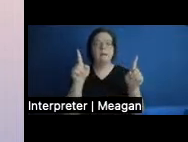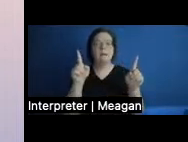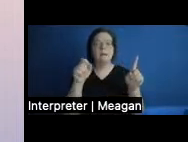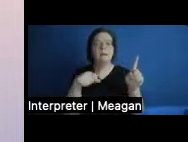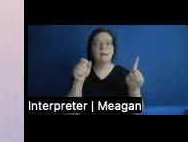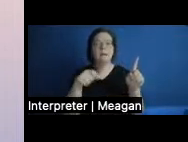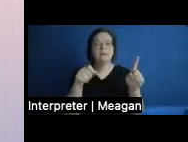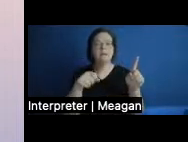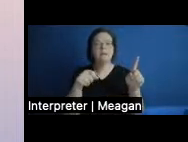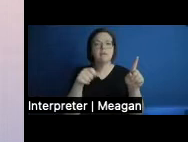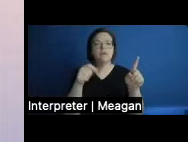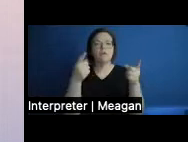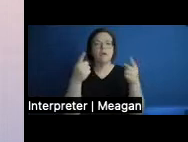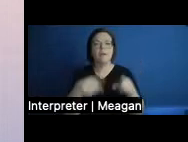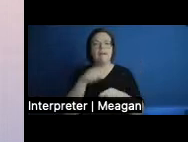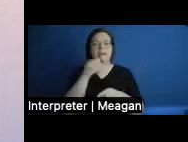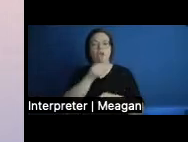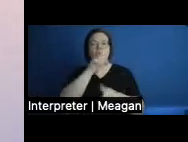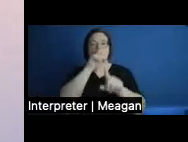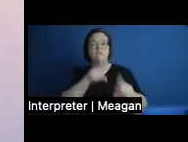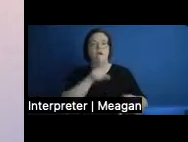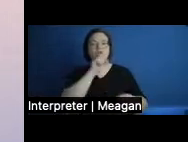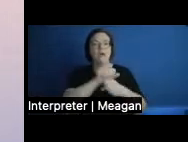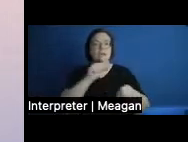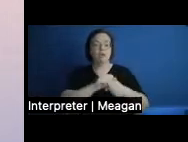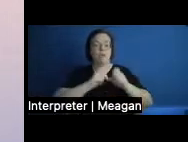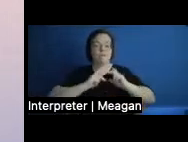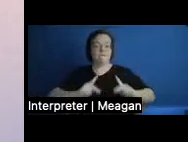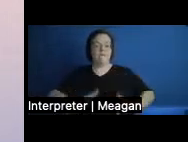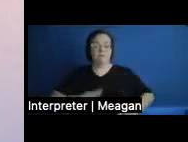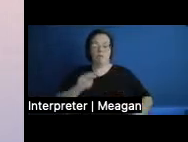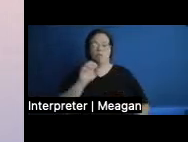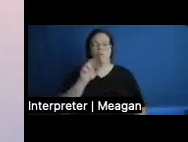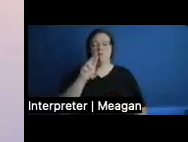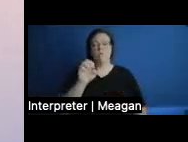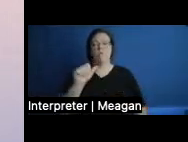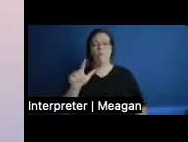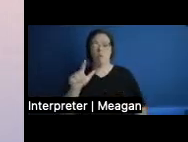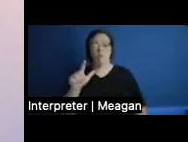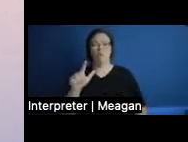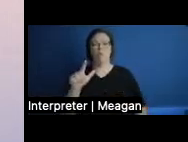“when not the response to absolute physical and moral defeat” is like, really hard to define